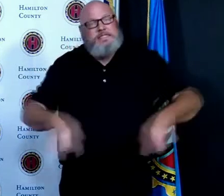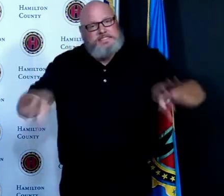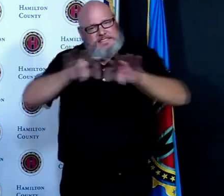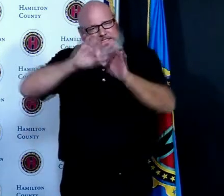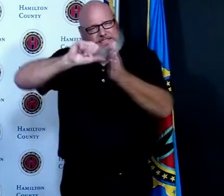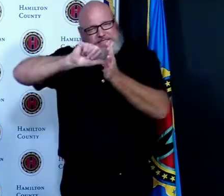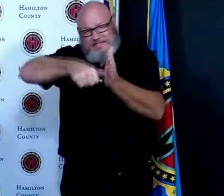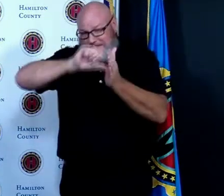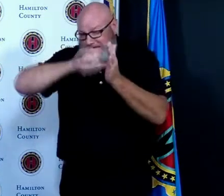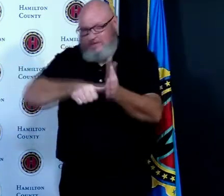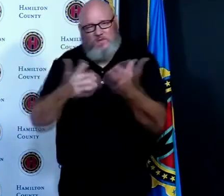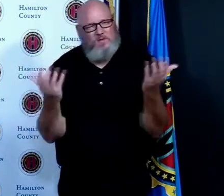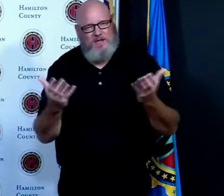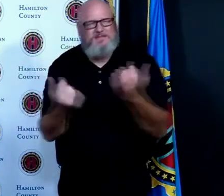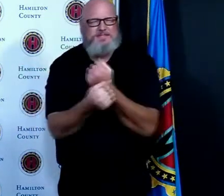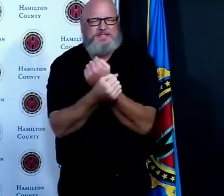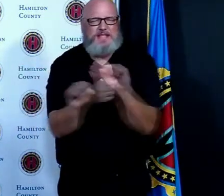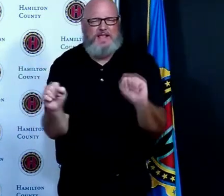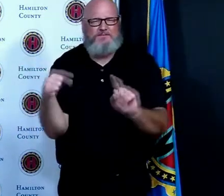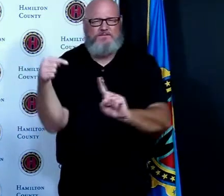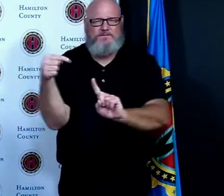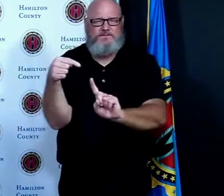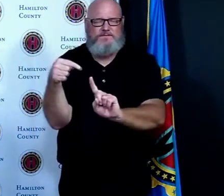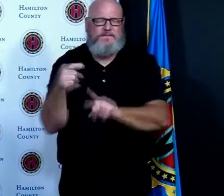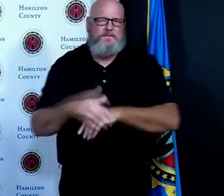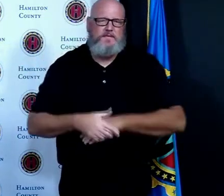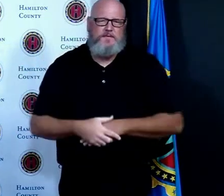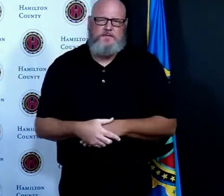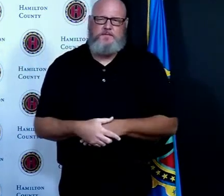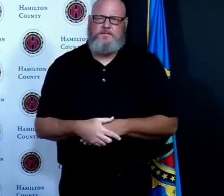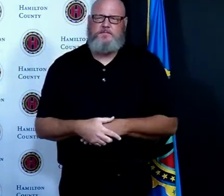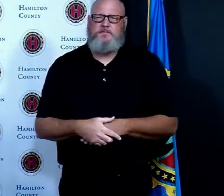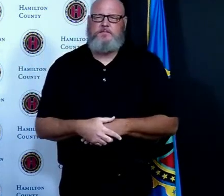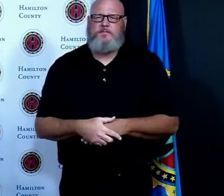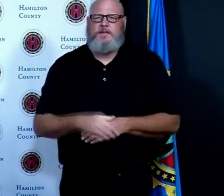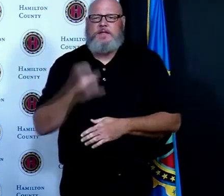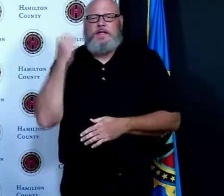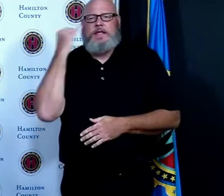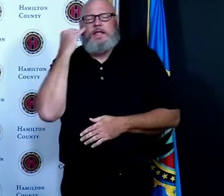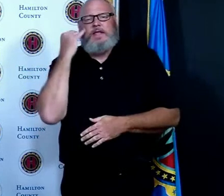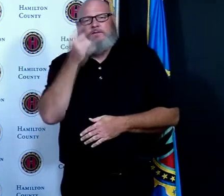the time to do so remember if you have symptoms of Covid-19 and you need to get tested there are